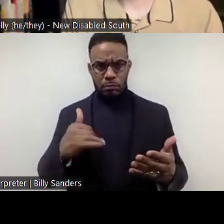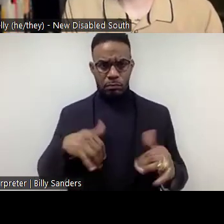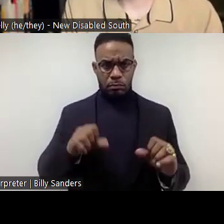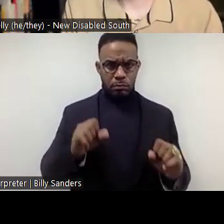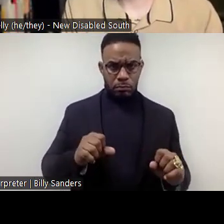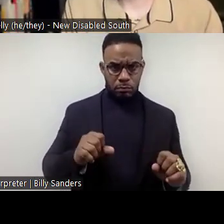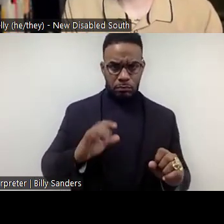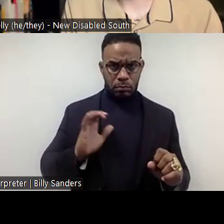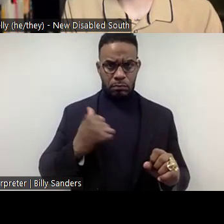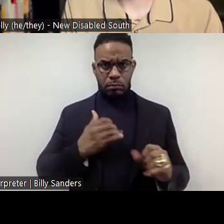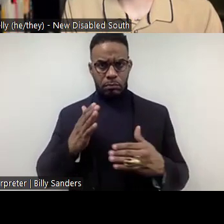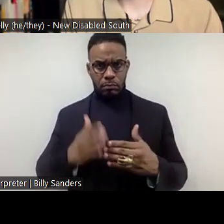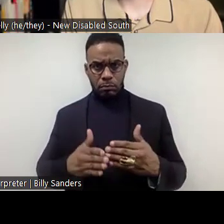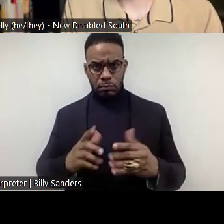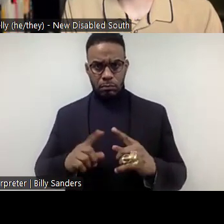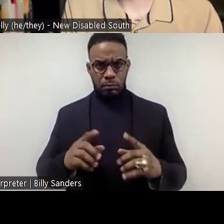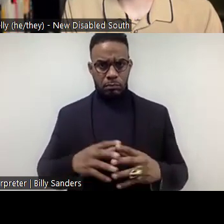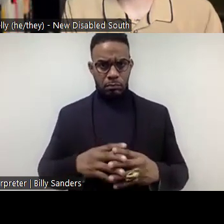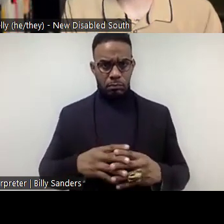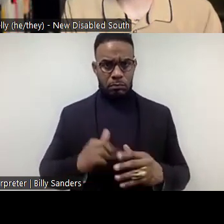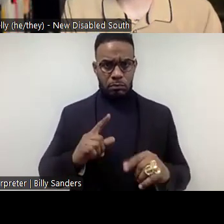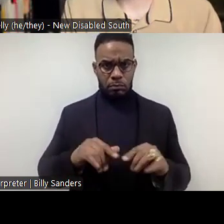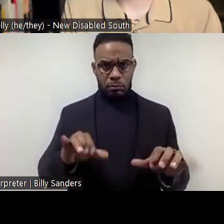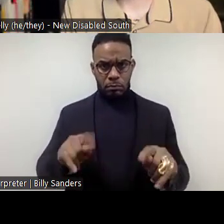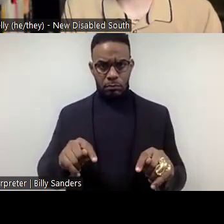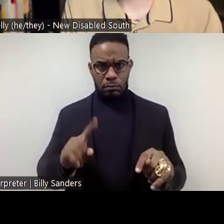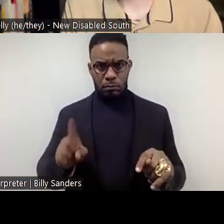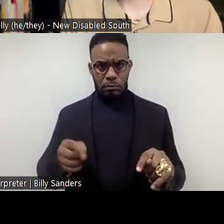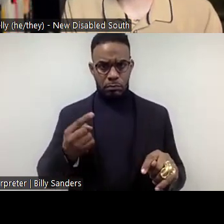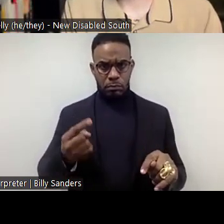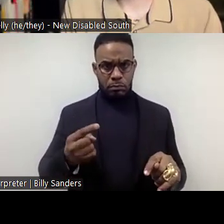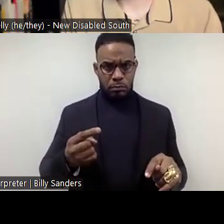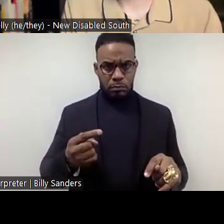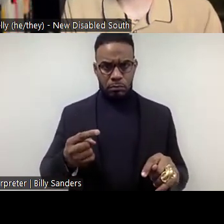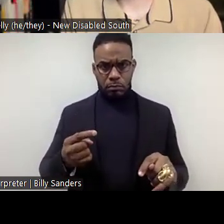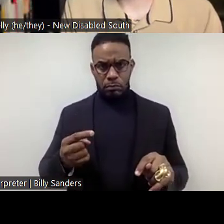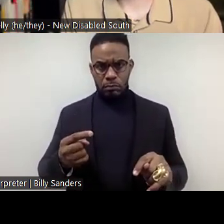action. I think we are doing everything we can on our end